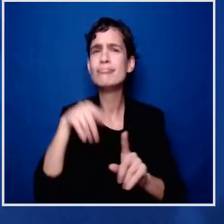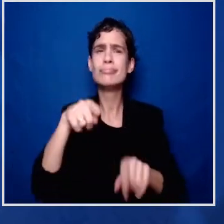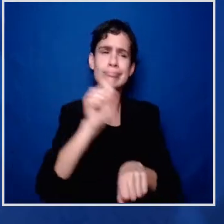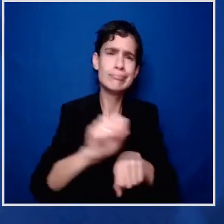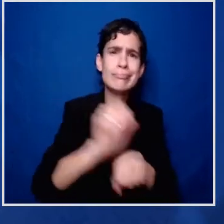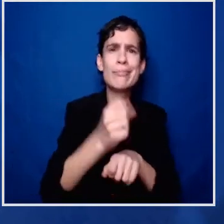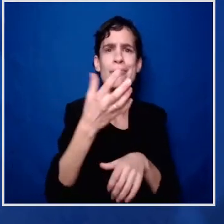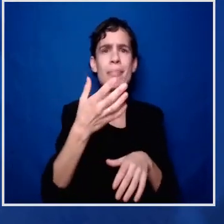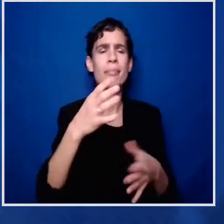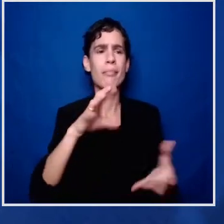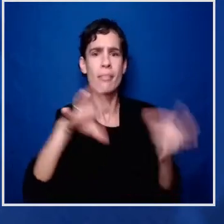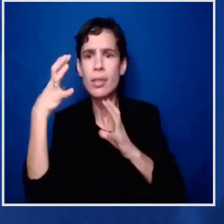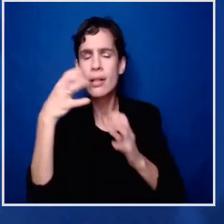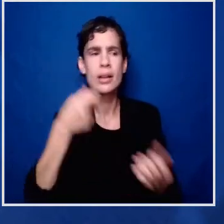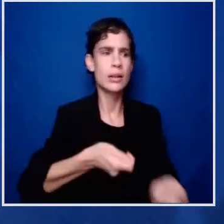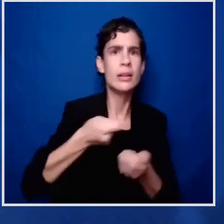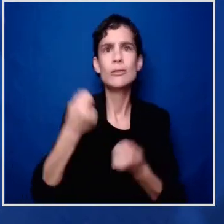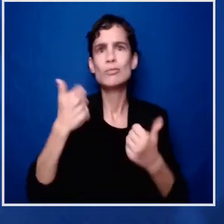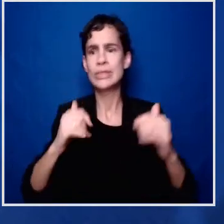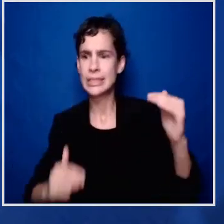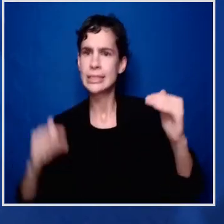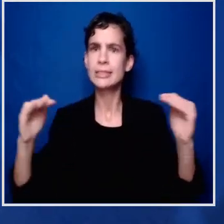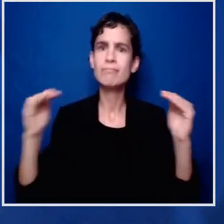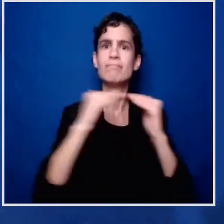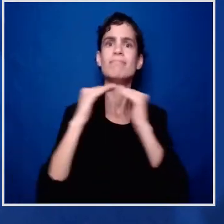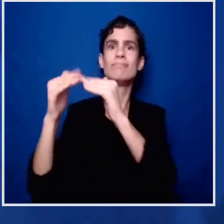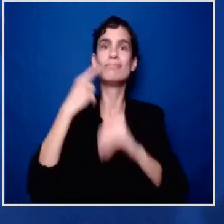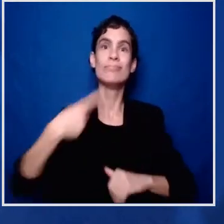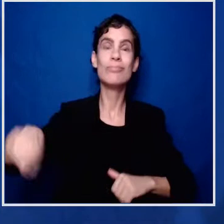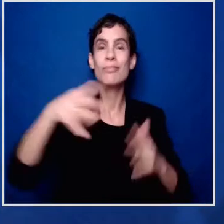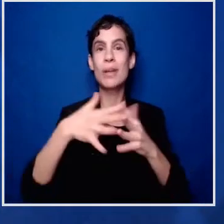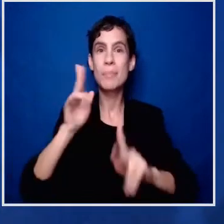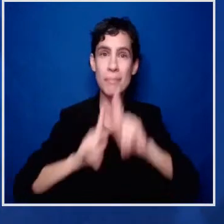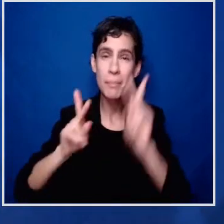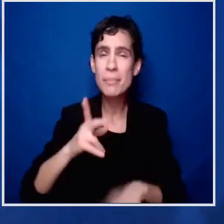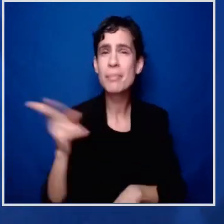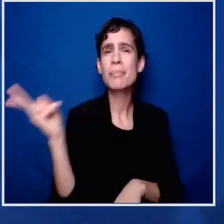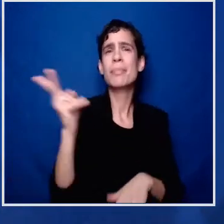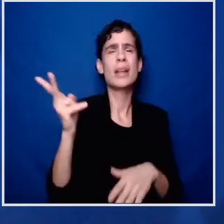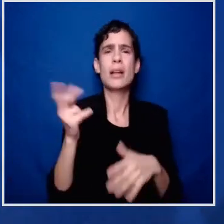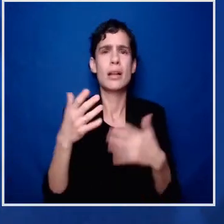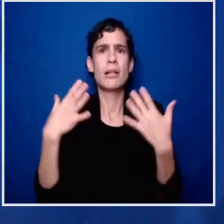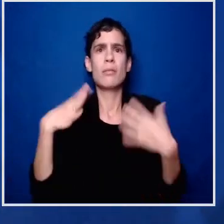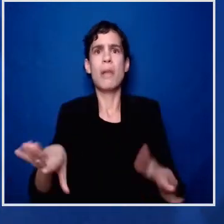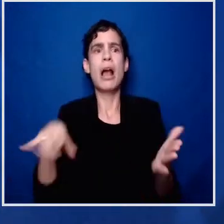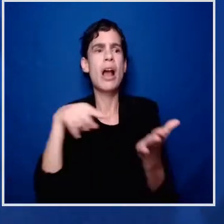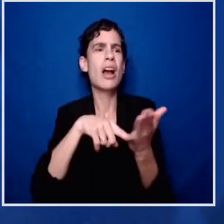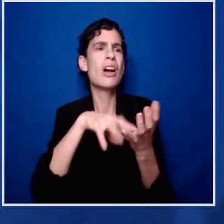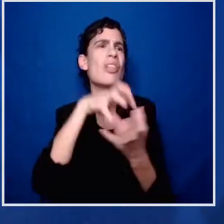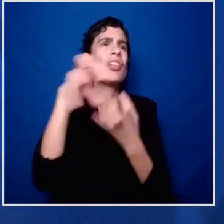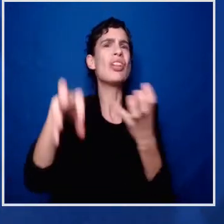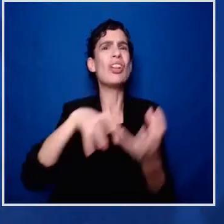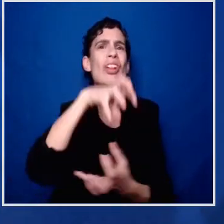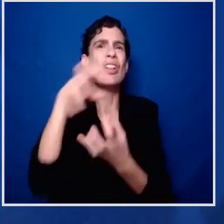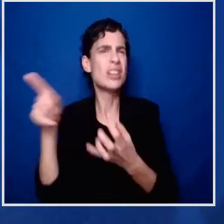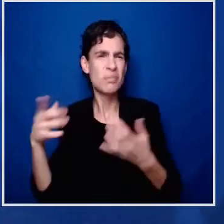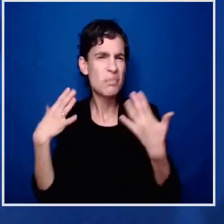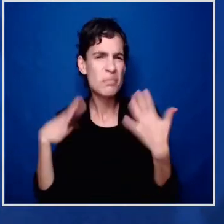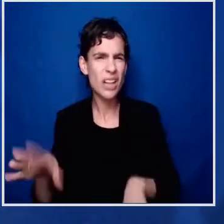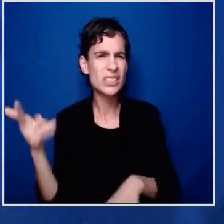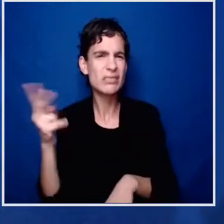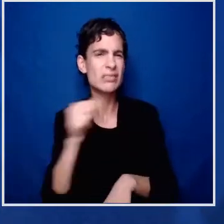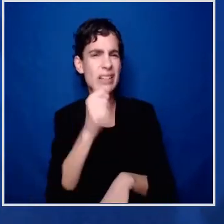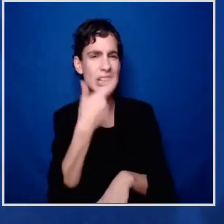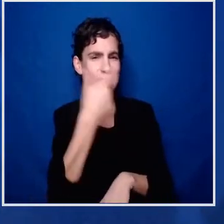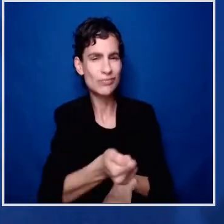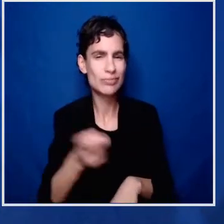RATHER THAN SOWING DIVISION AND